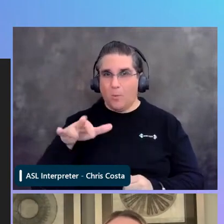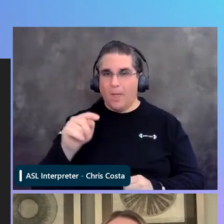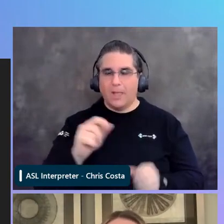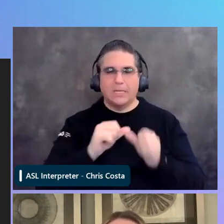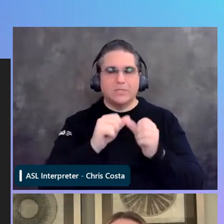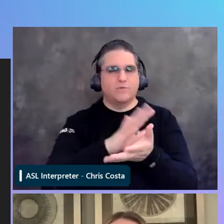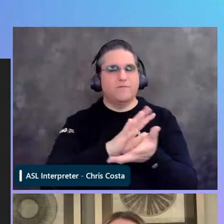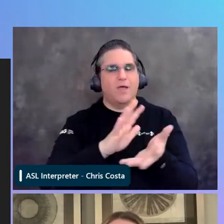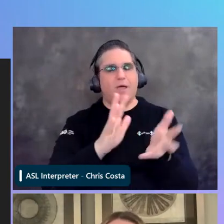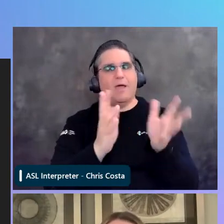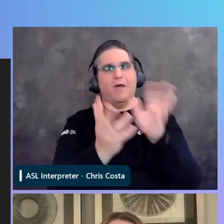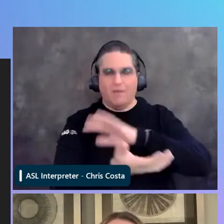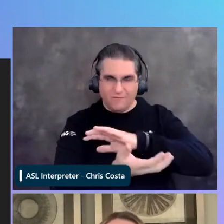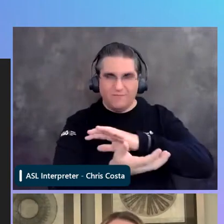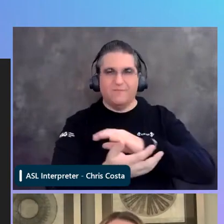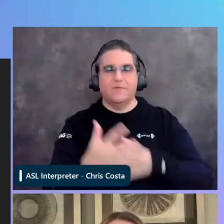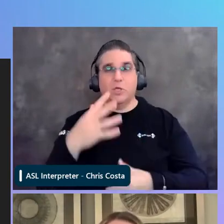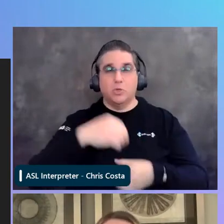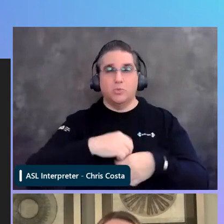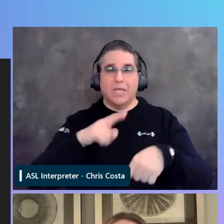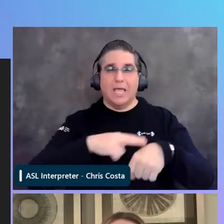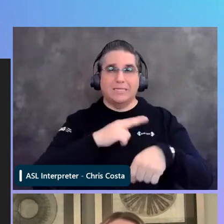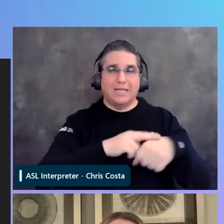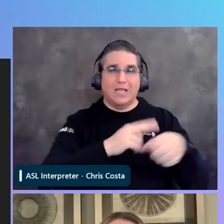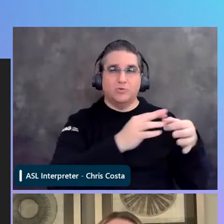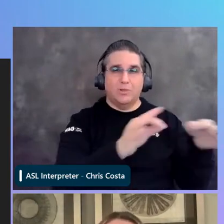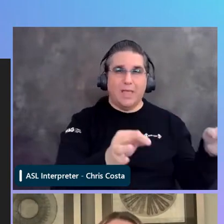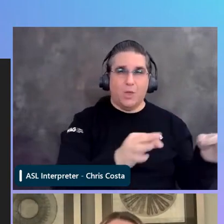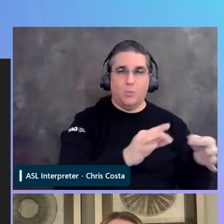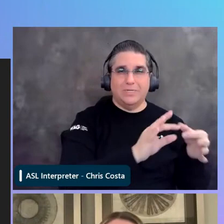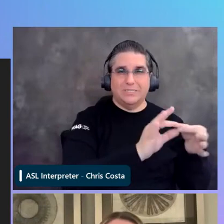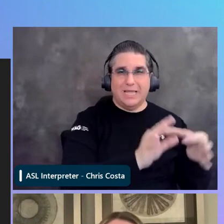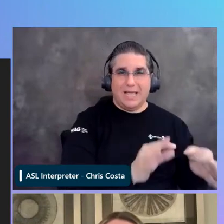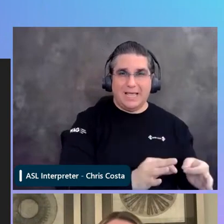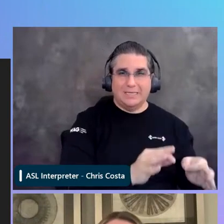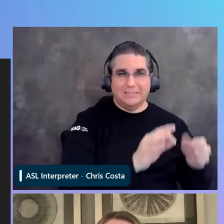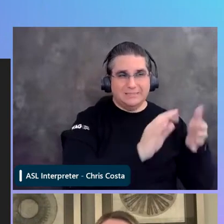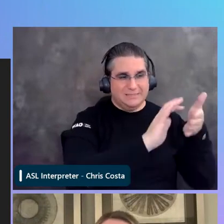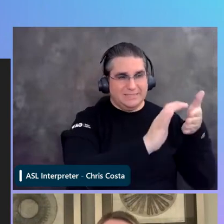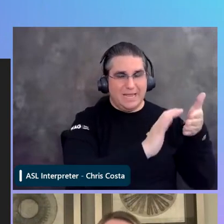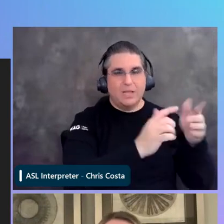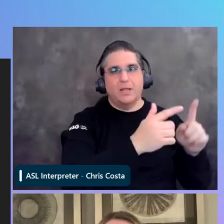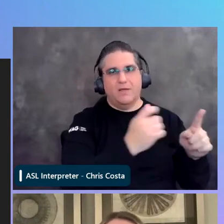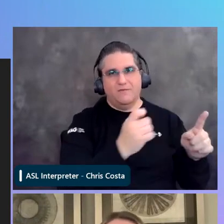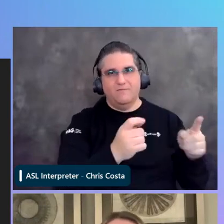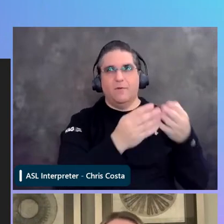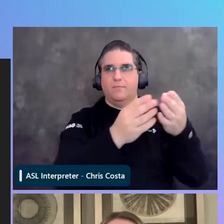natural language texts and source code from publicly accessible repos stories, and